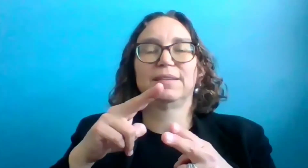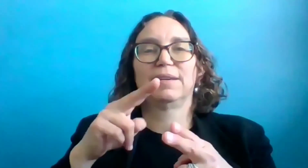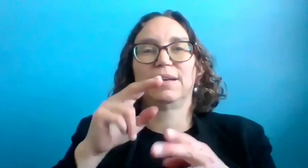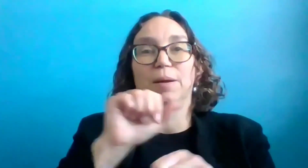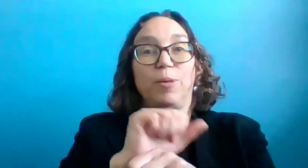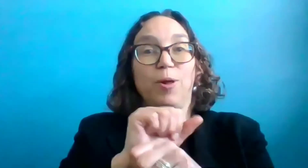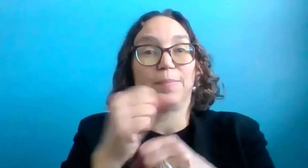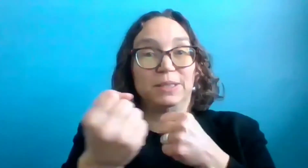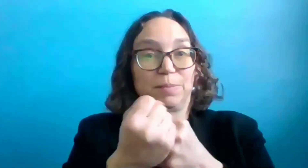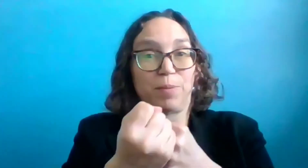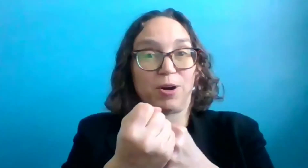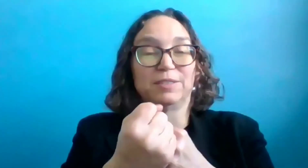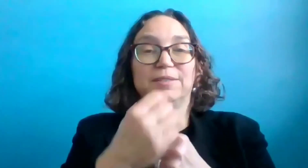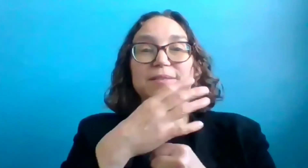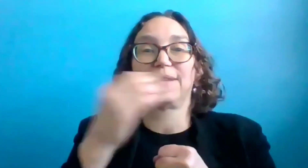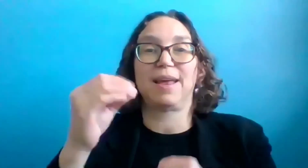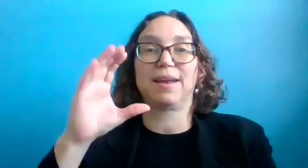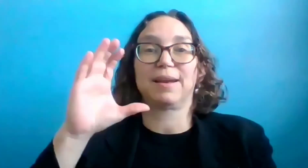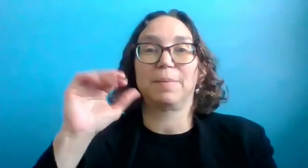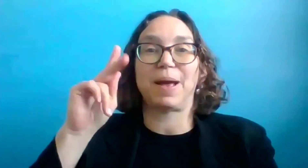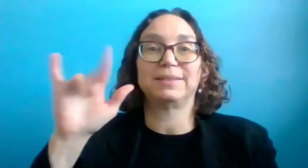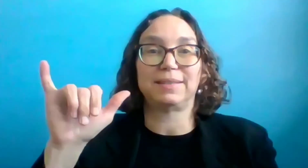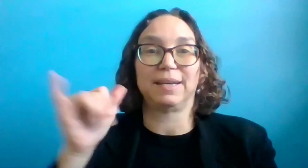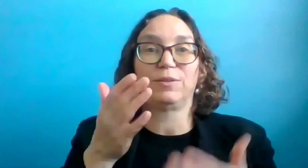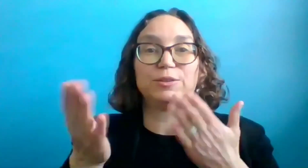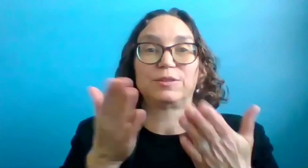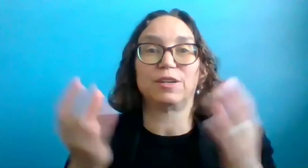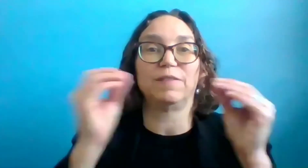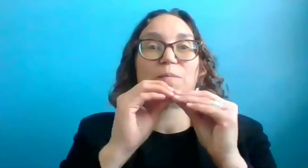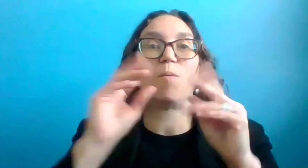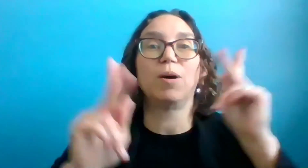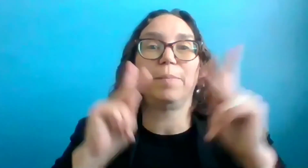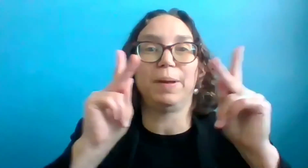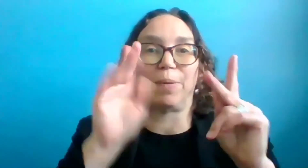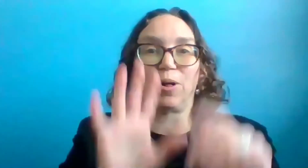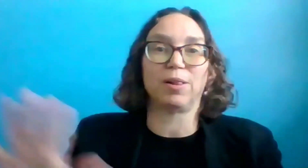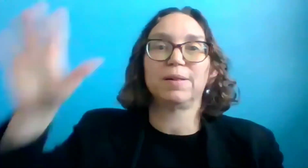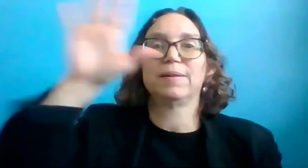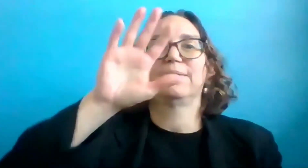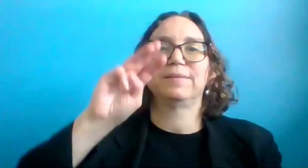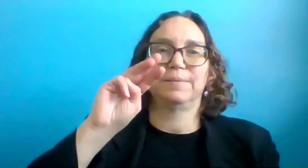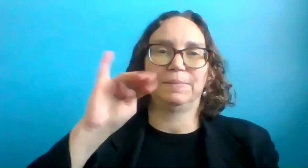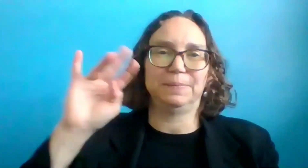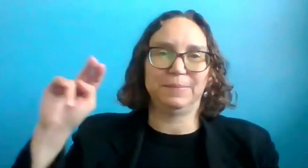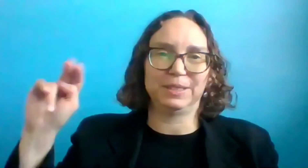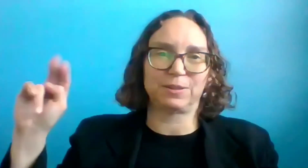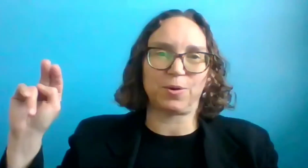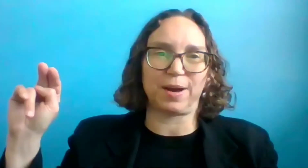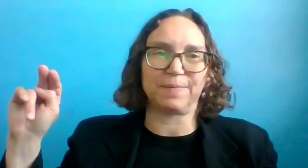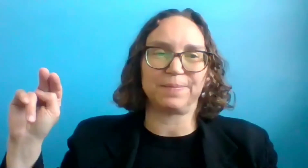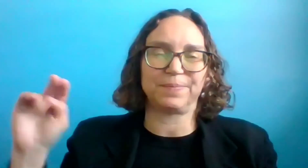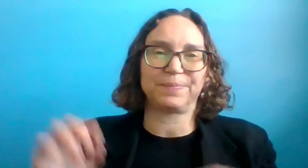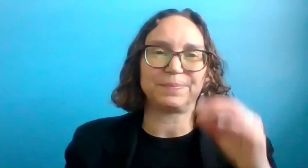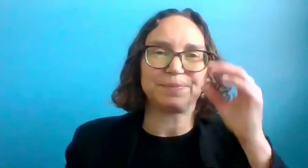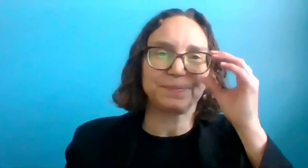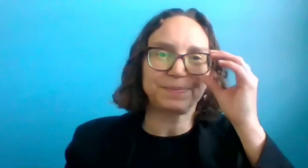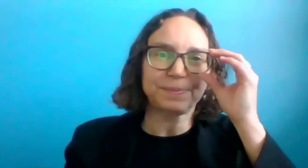and received an increase of funding for employment services and capacity in order to serve more people